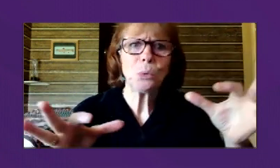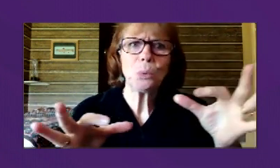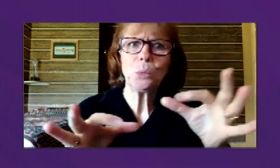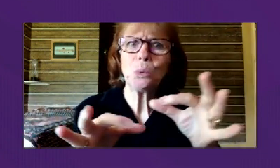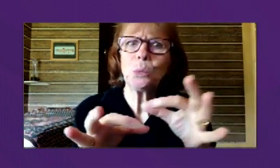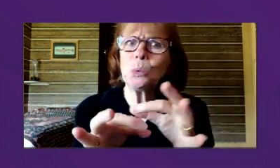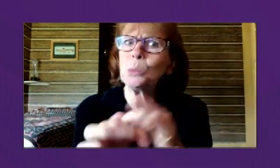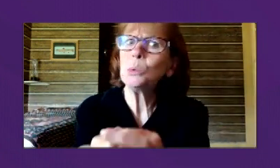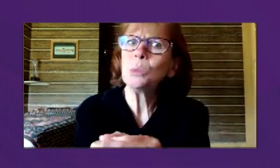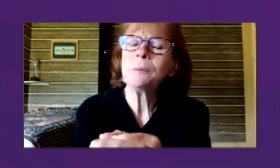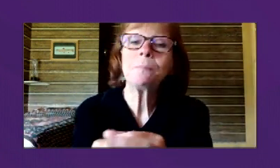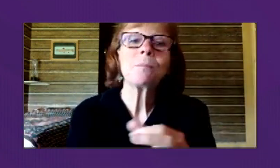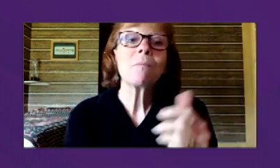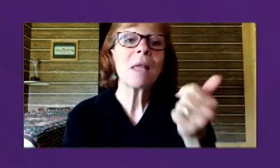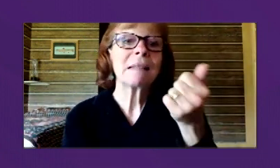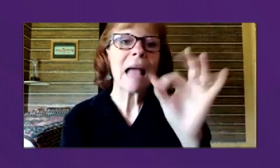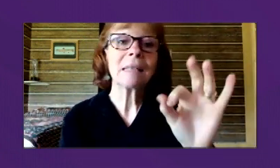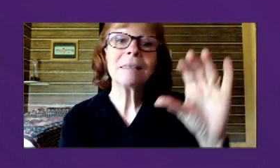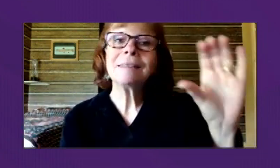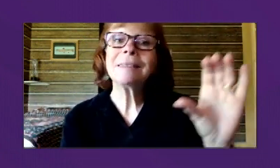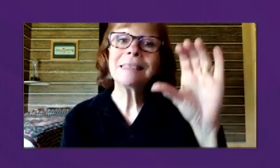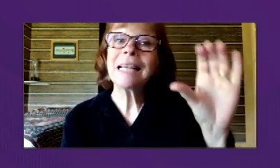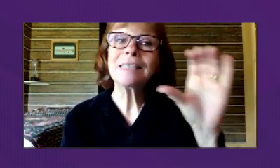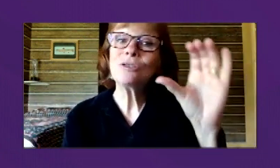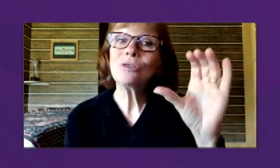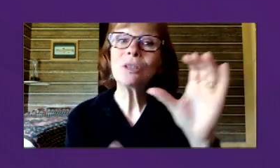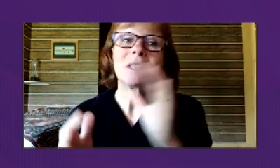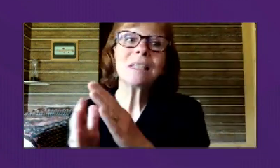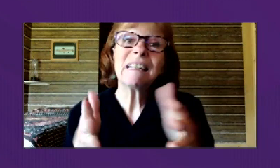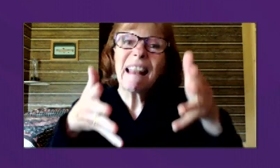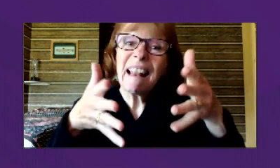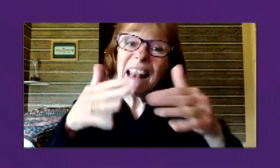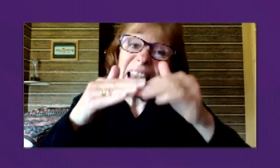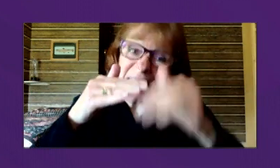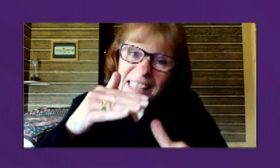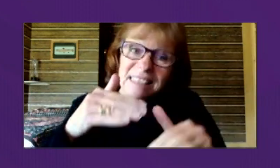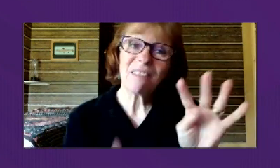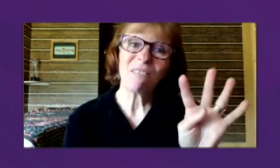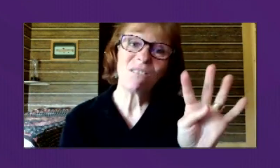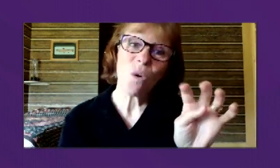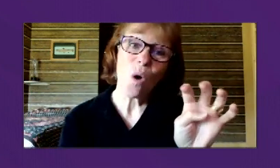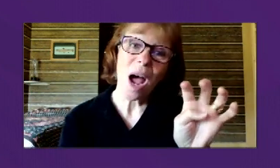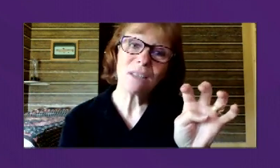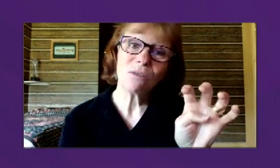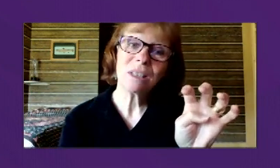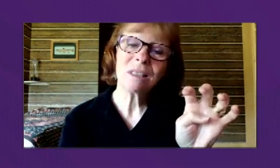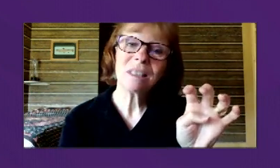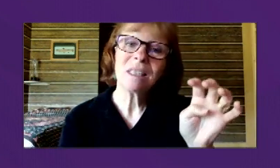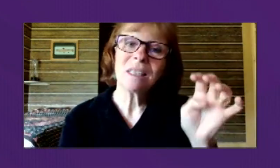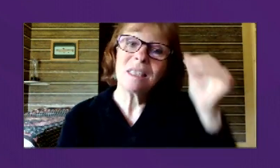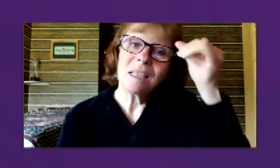end of the 19th century, there were less than 400 wild bison left. We can see this as a direct